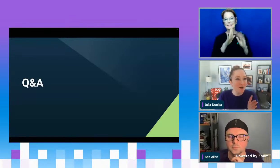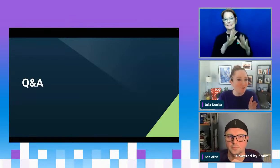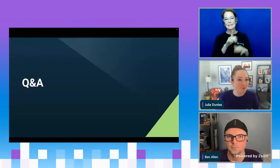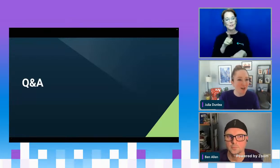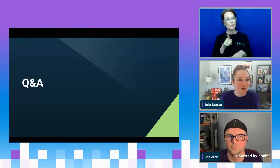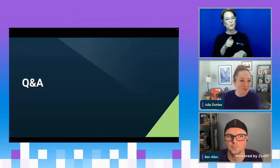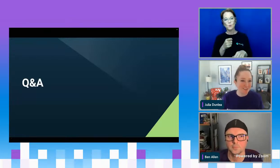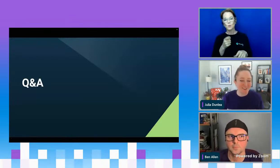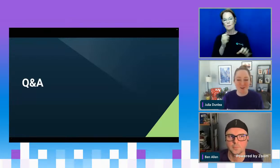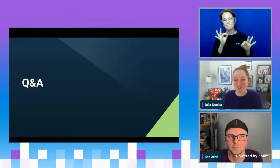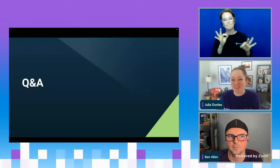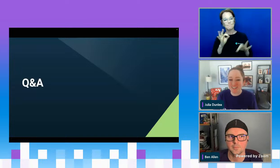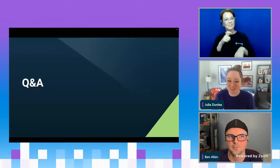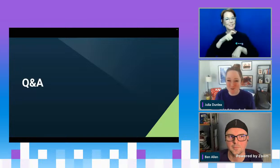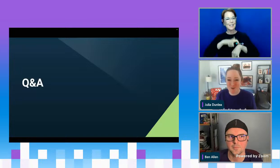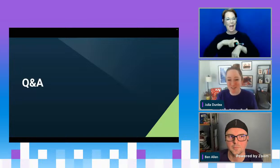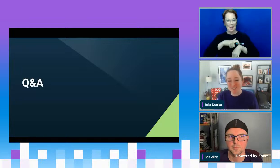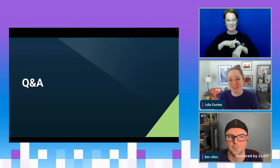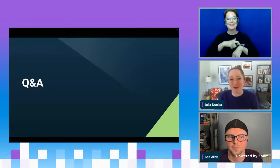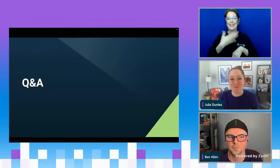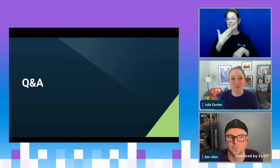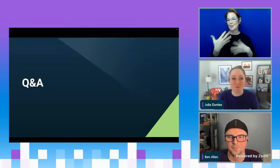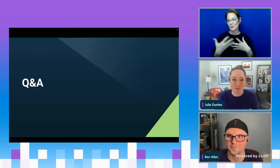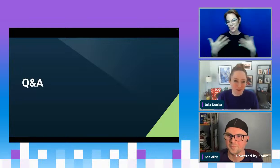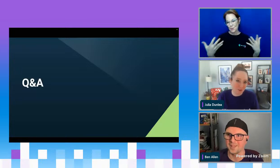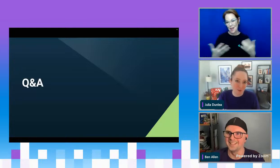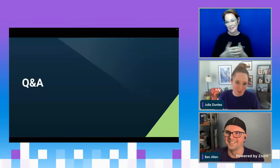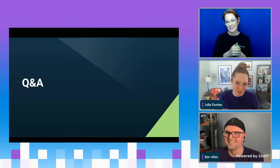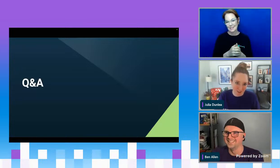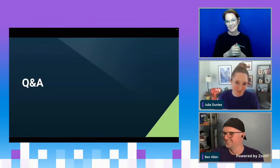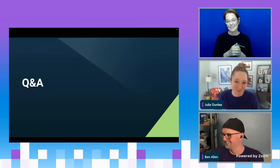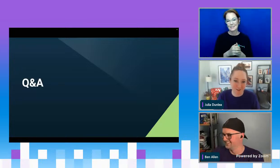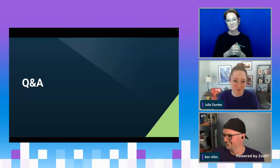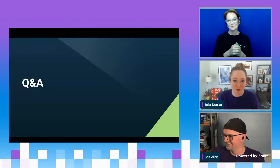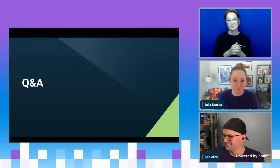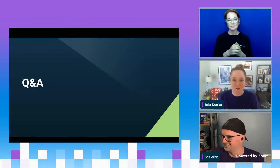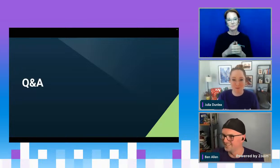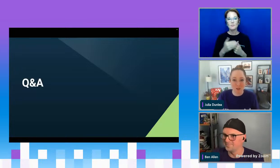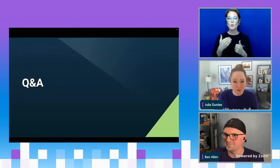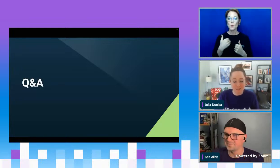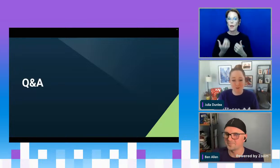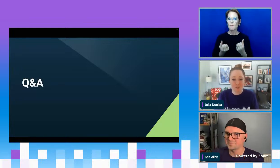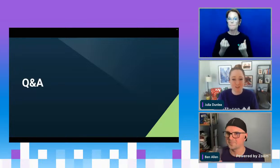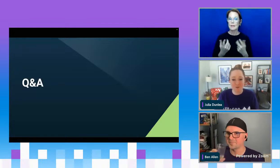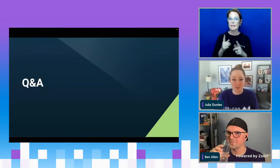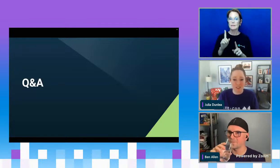were right on the dot for timing. So thanks so much. We have a bunch of questions that